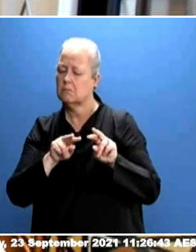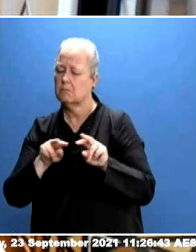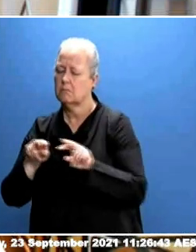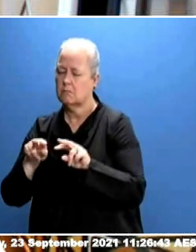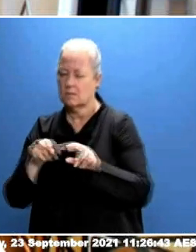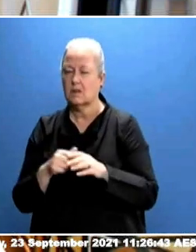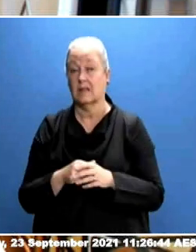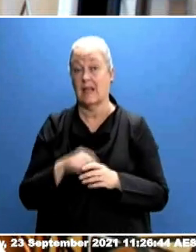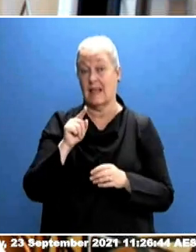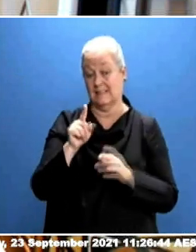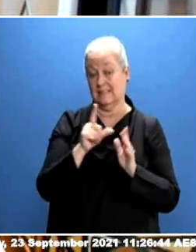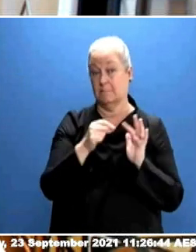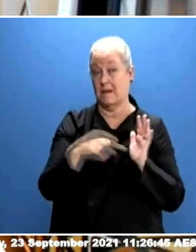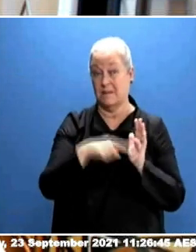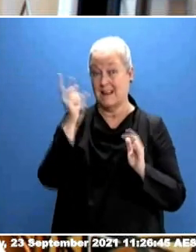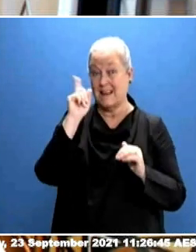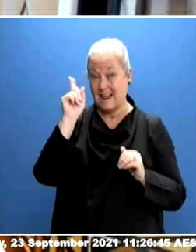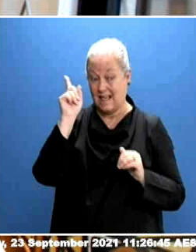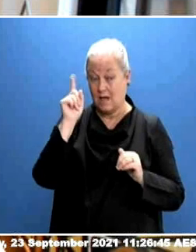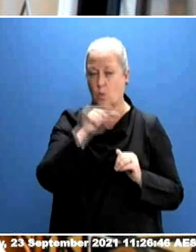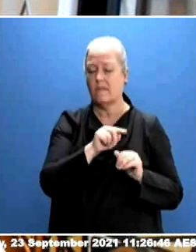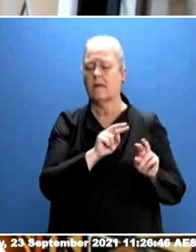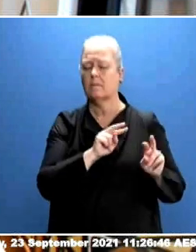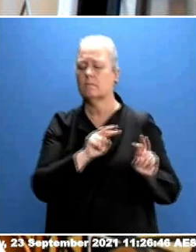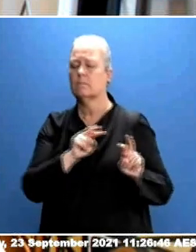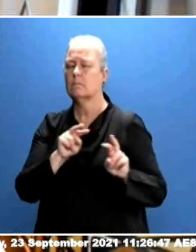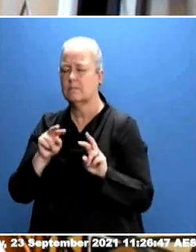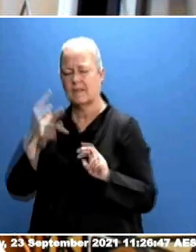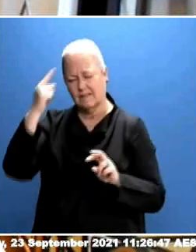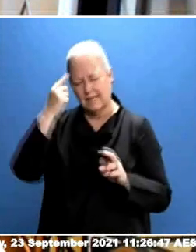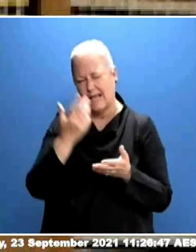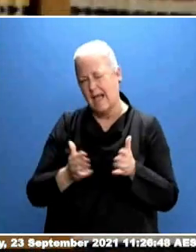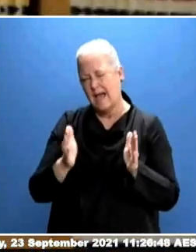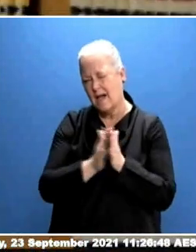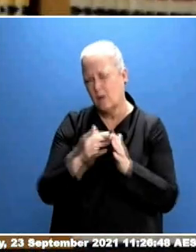an evaluation framework which we'll be able to --- we're looking at ways in which we can better incorporate data